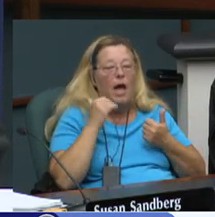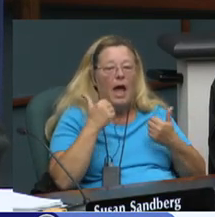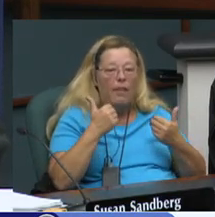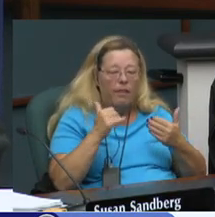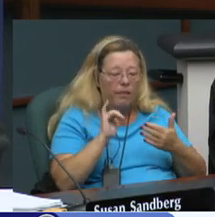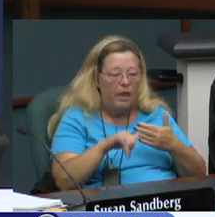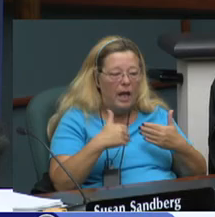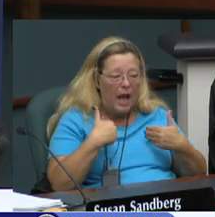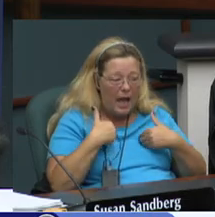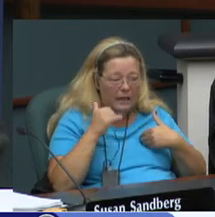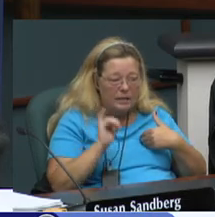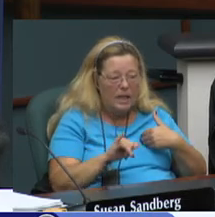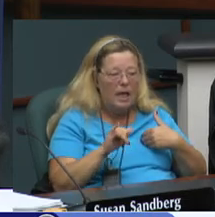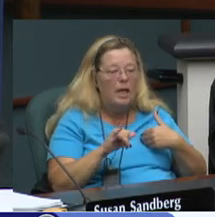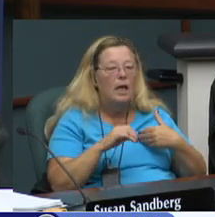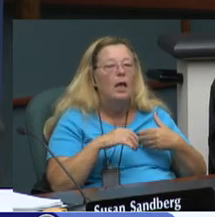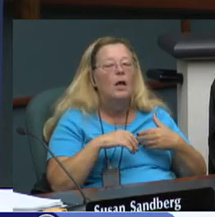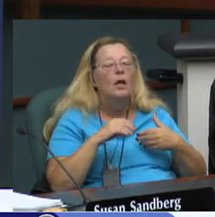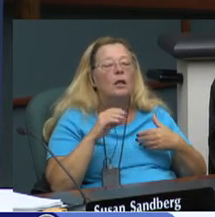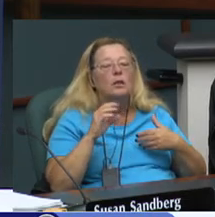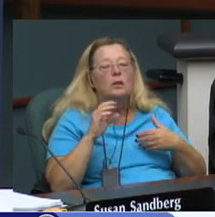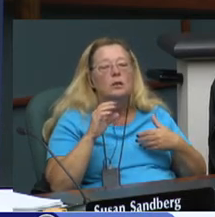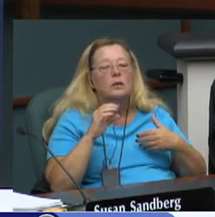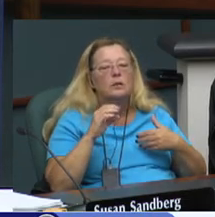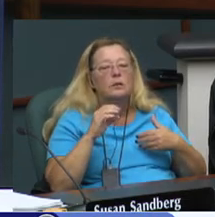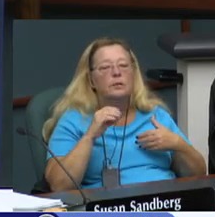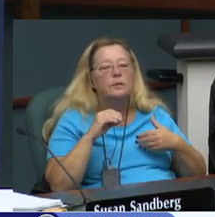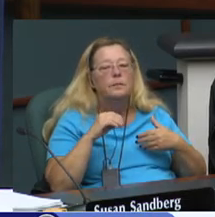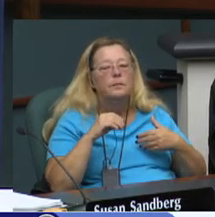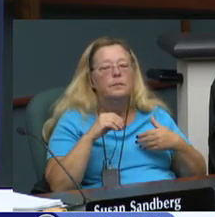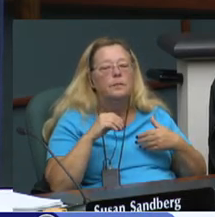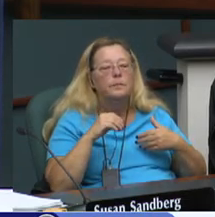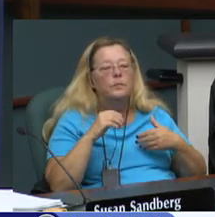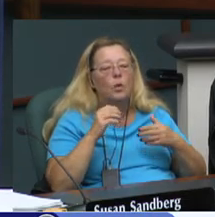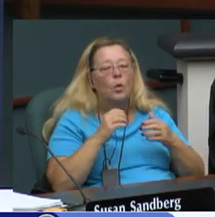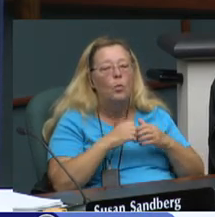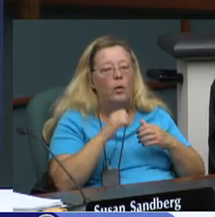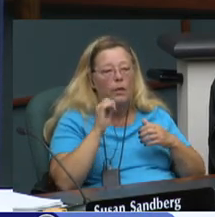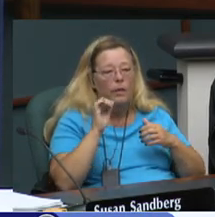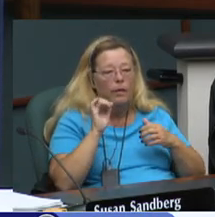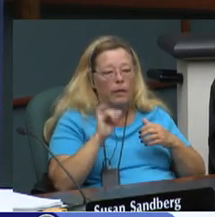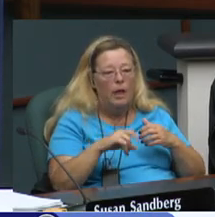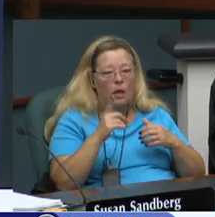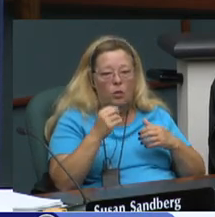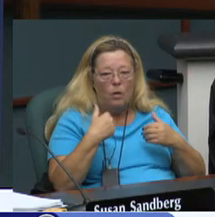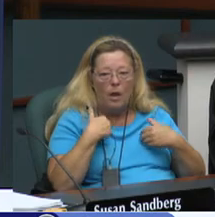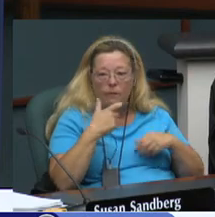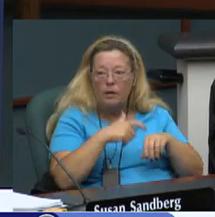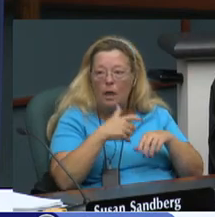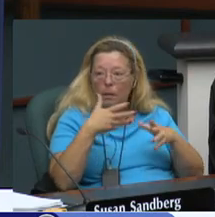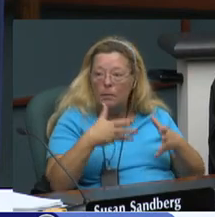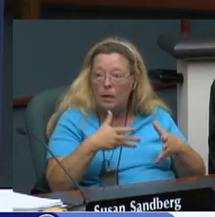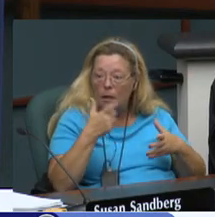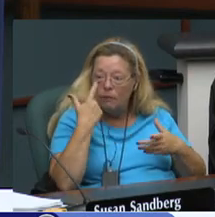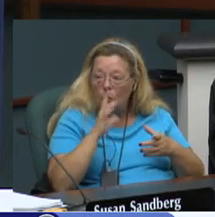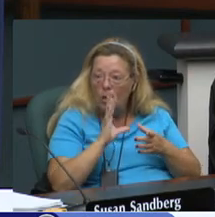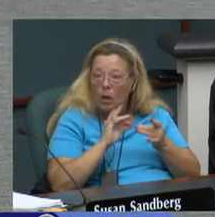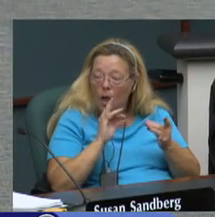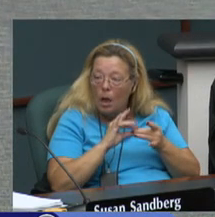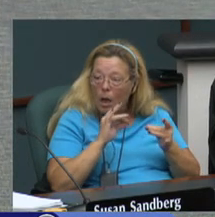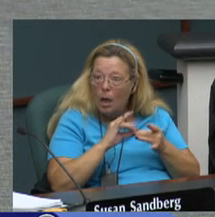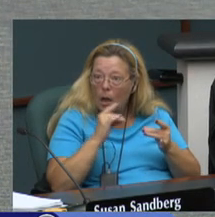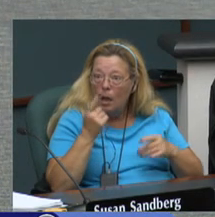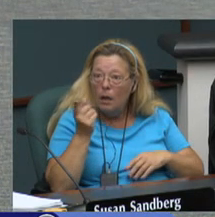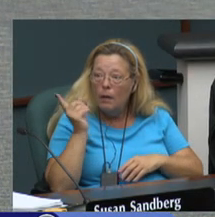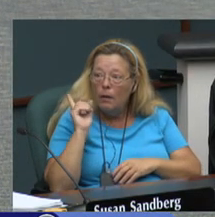proven so with that do we have time remaining for comment